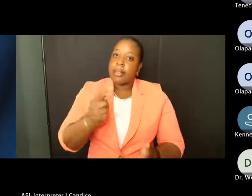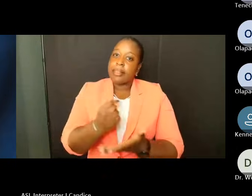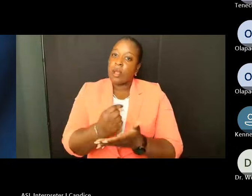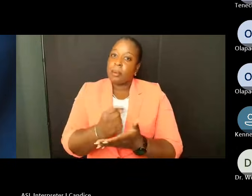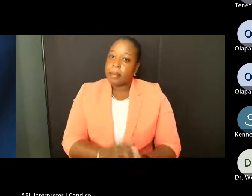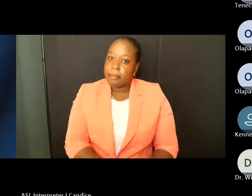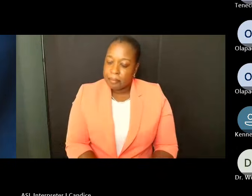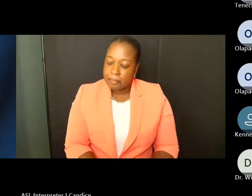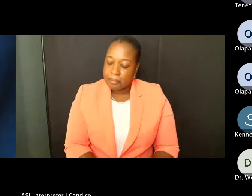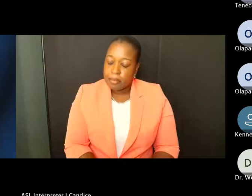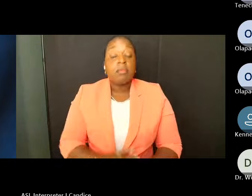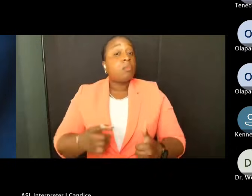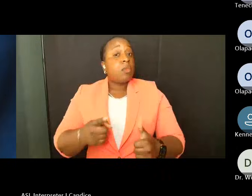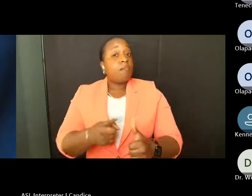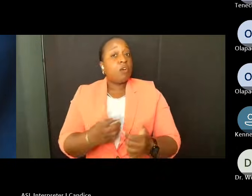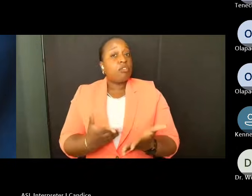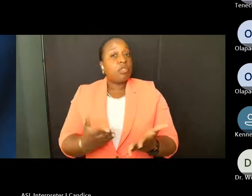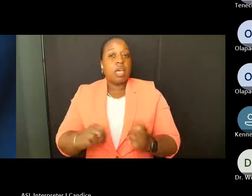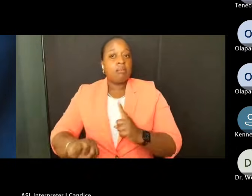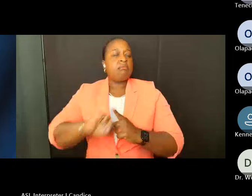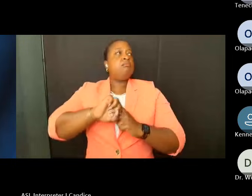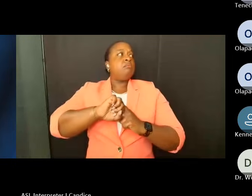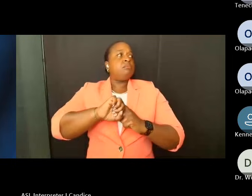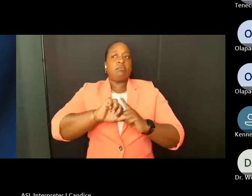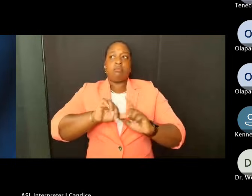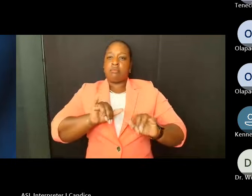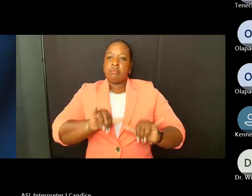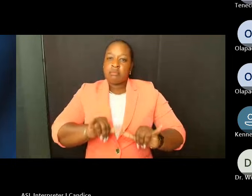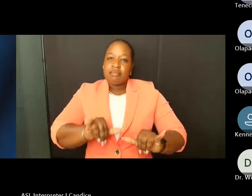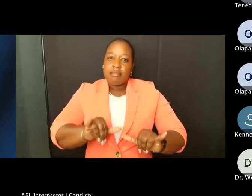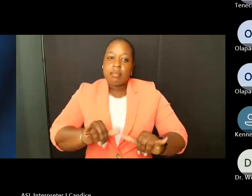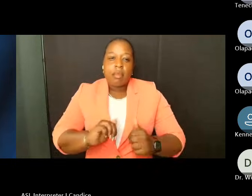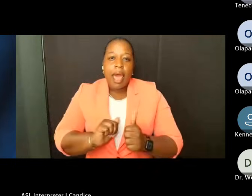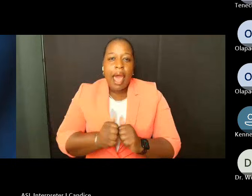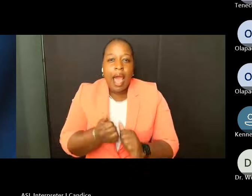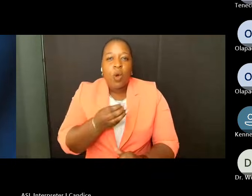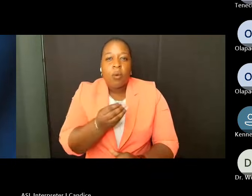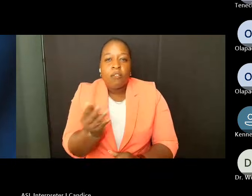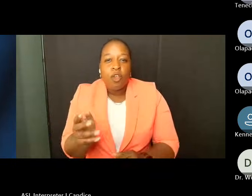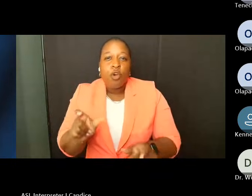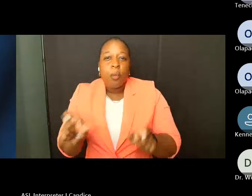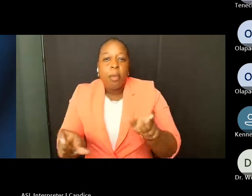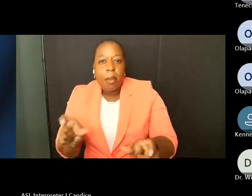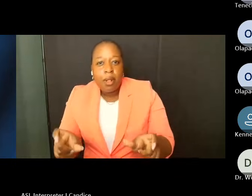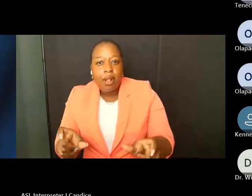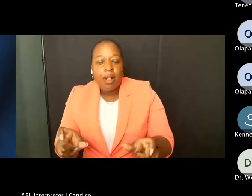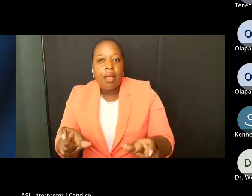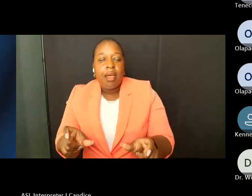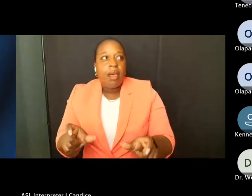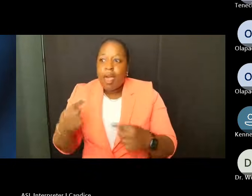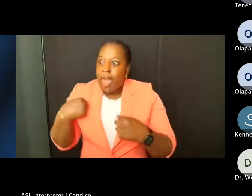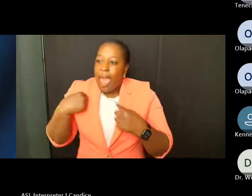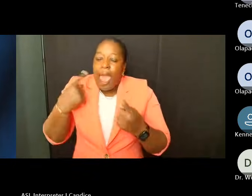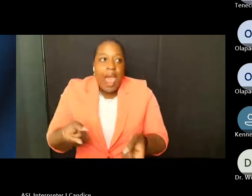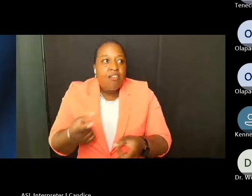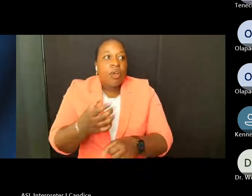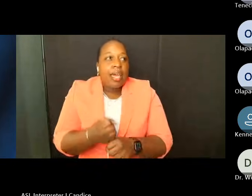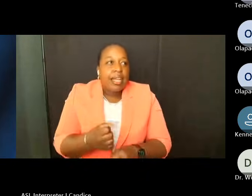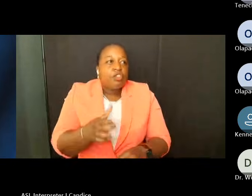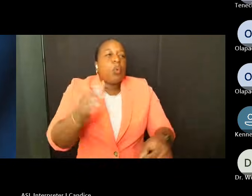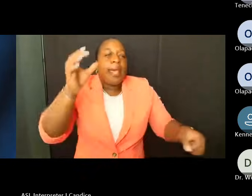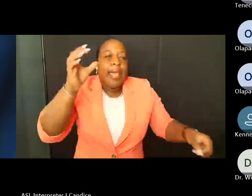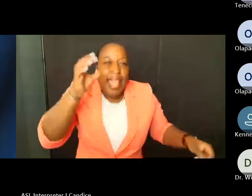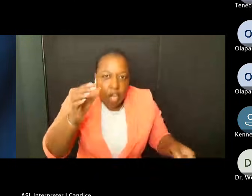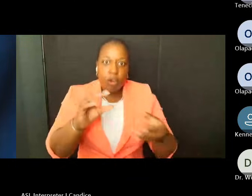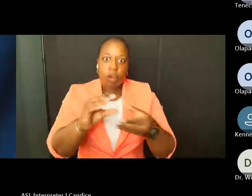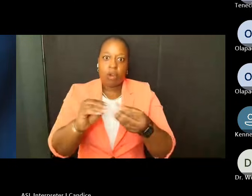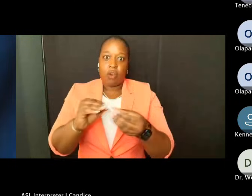The first thing that I'm struck by is how few people ever get to hear that gene therapy or